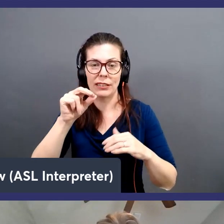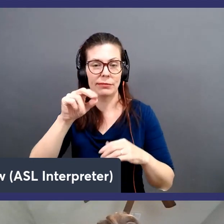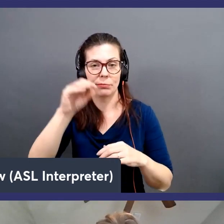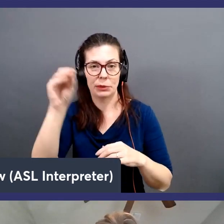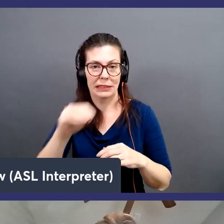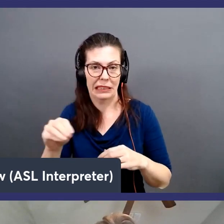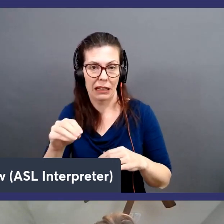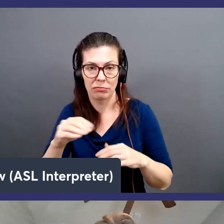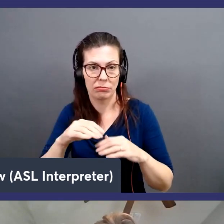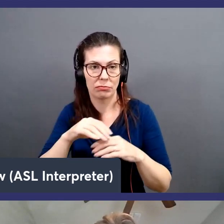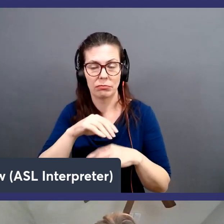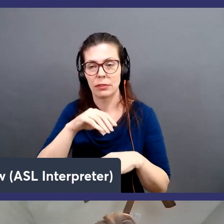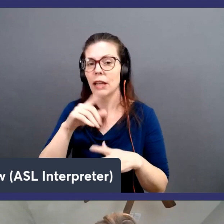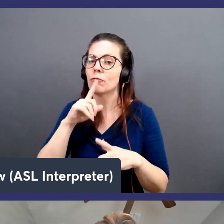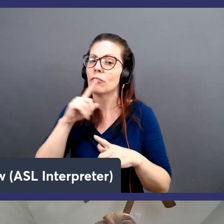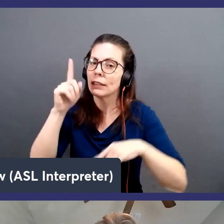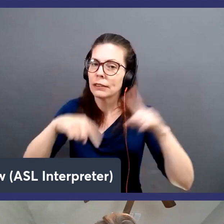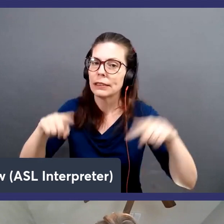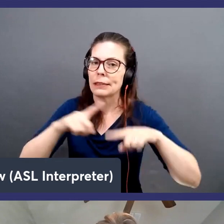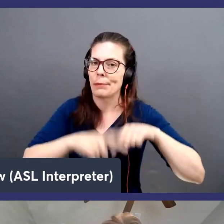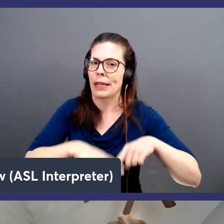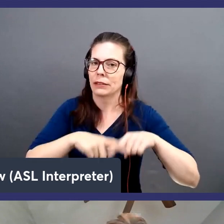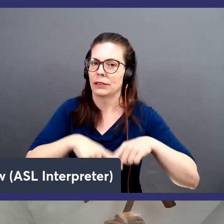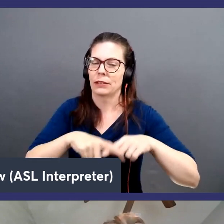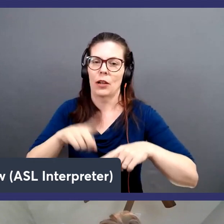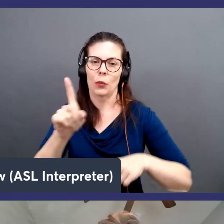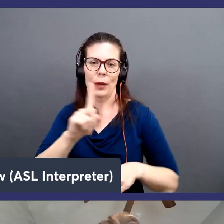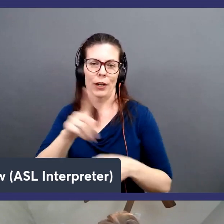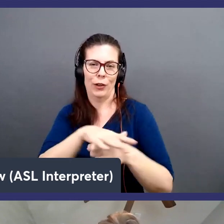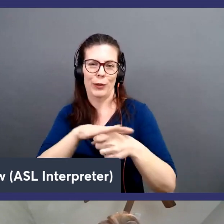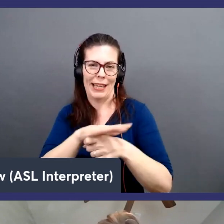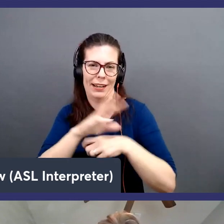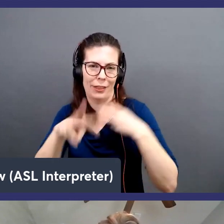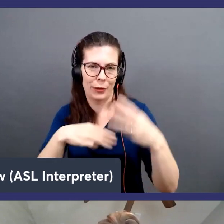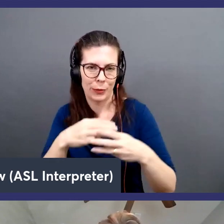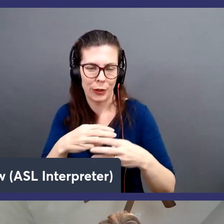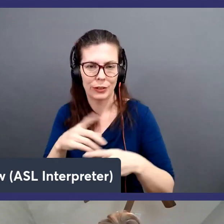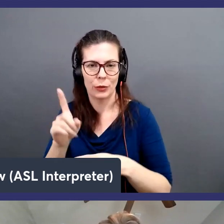And again, it's mileage may vary depending on where you're located in the world and where your workload is.